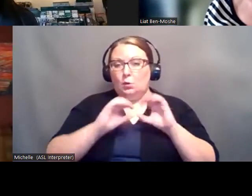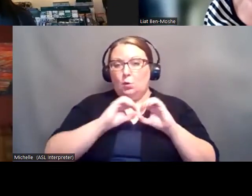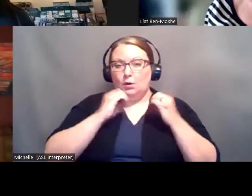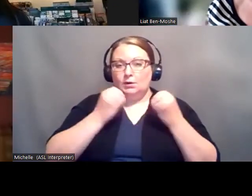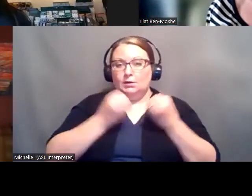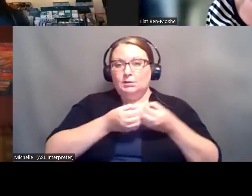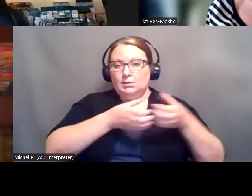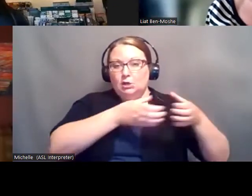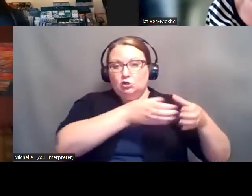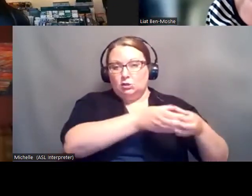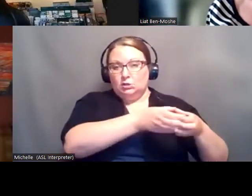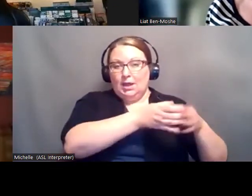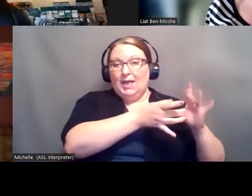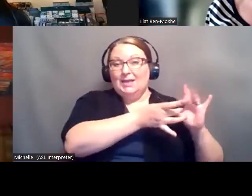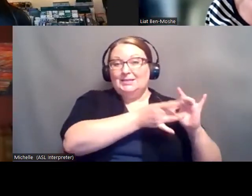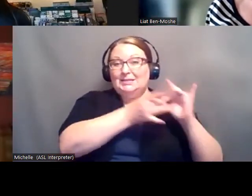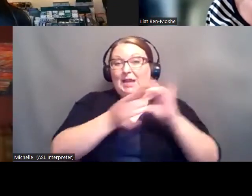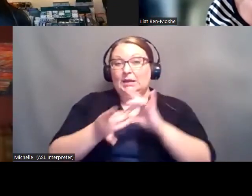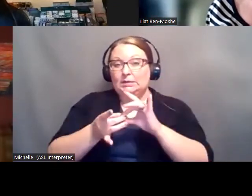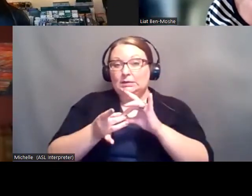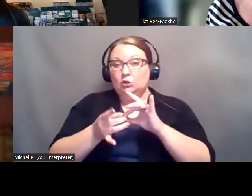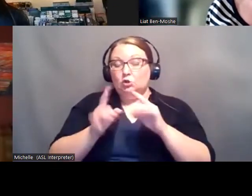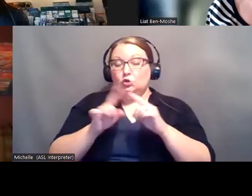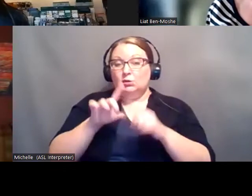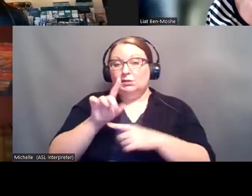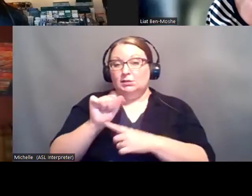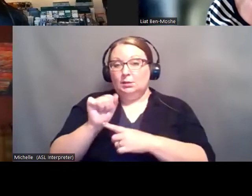that's connected to Disability Services.